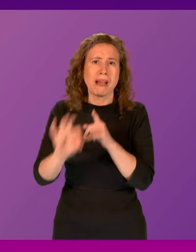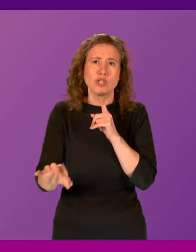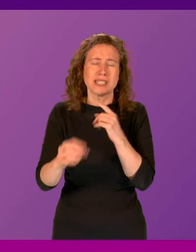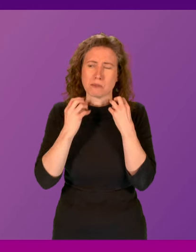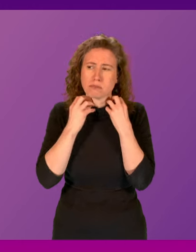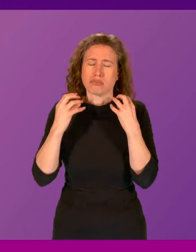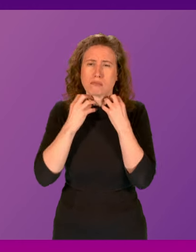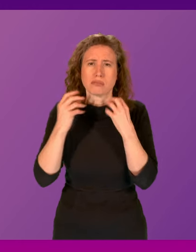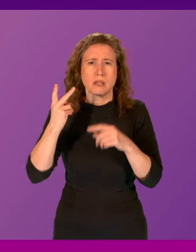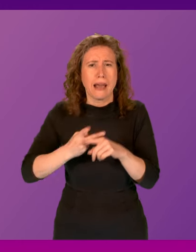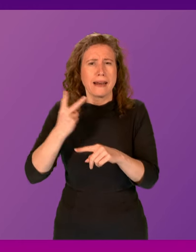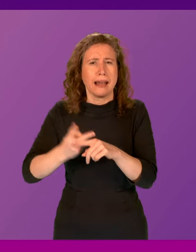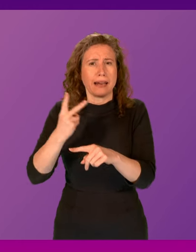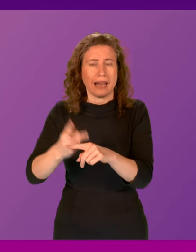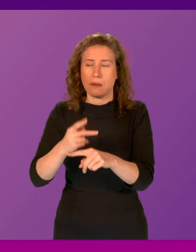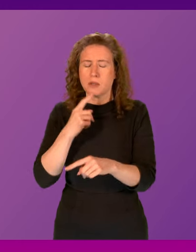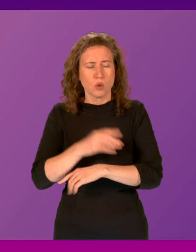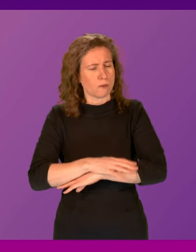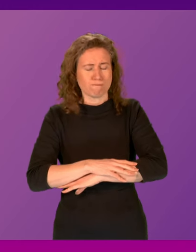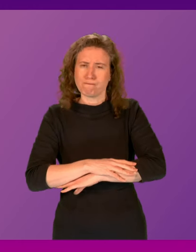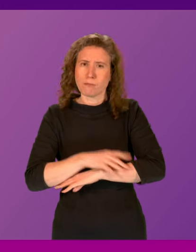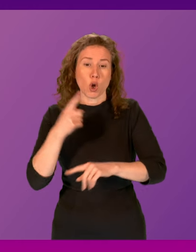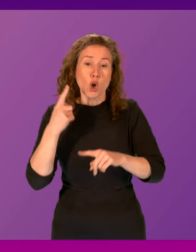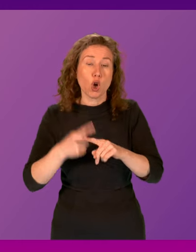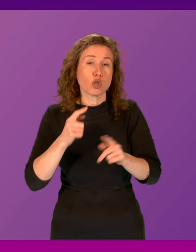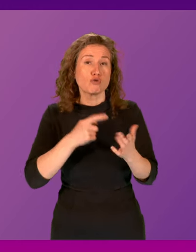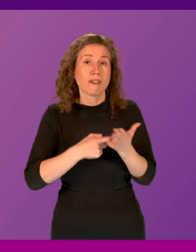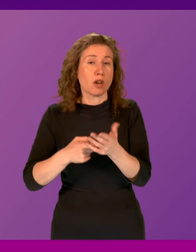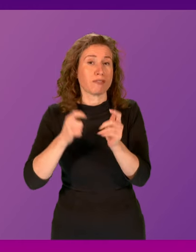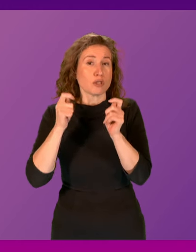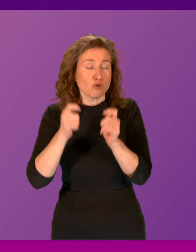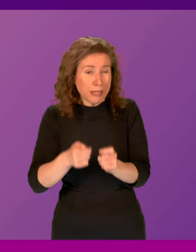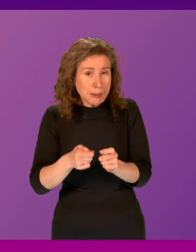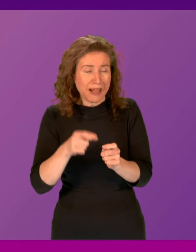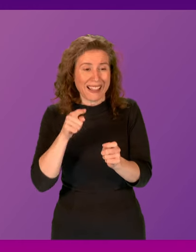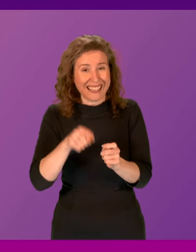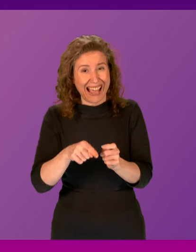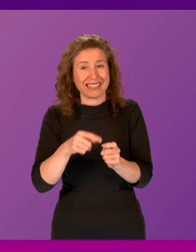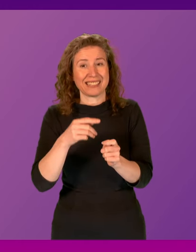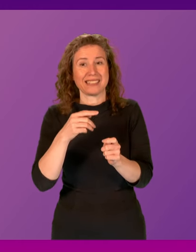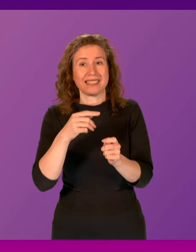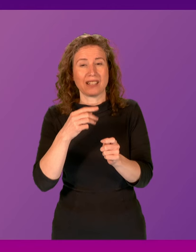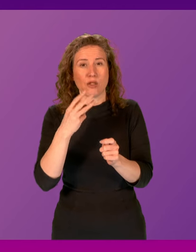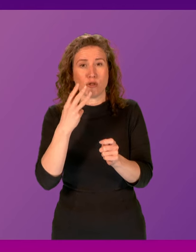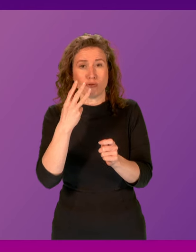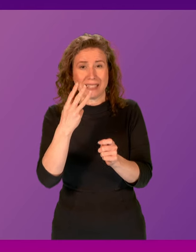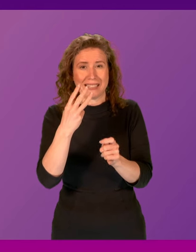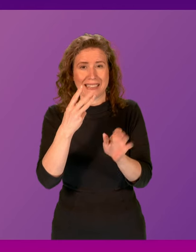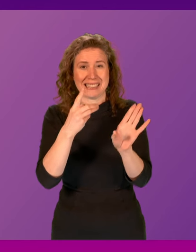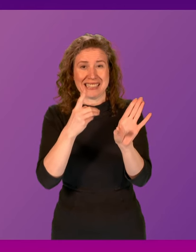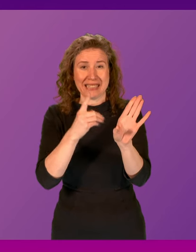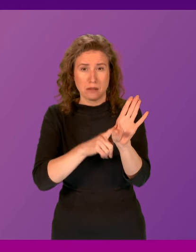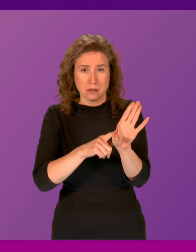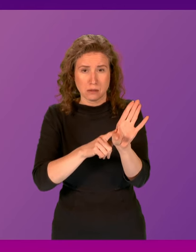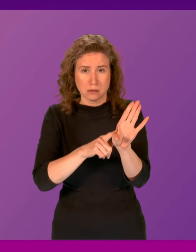but has been told that an urgent referral for treatment will take three years. Amy has had